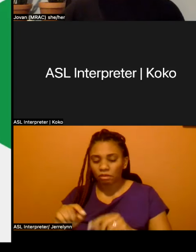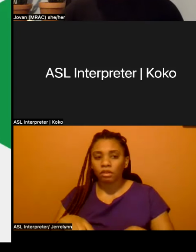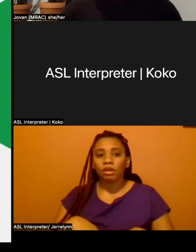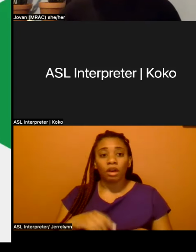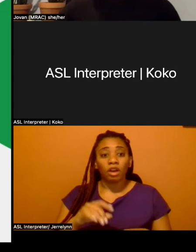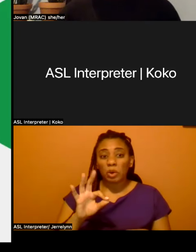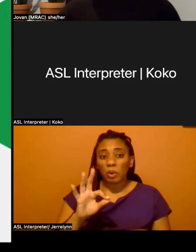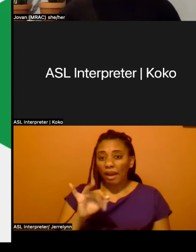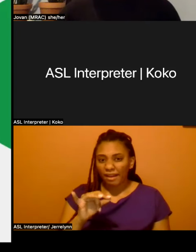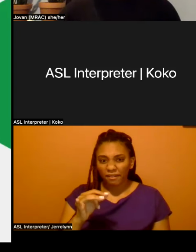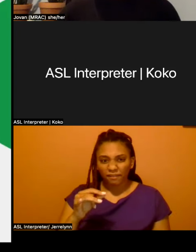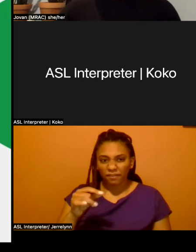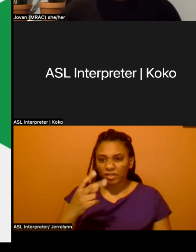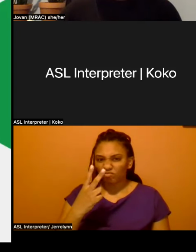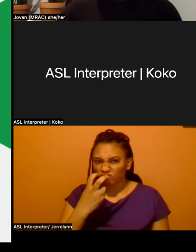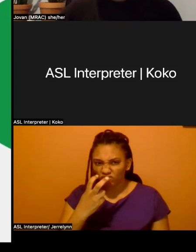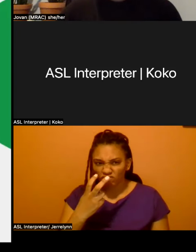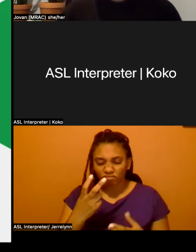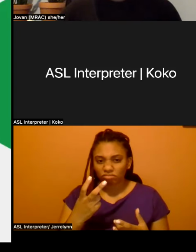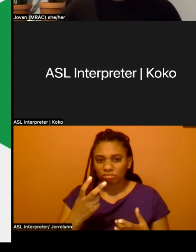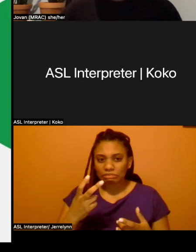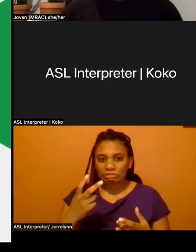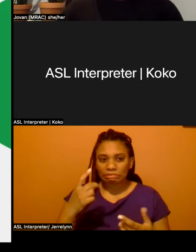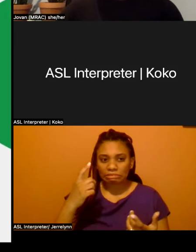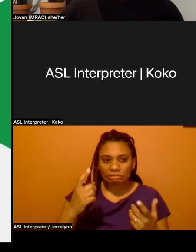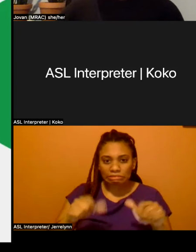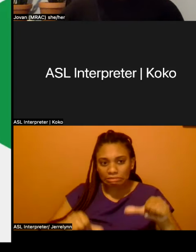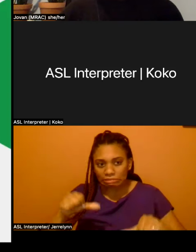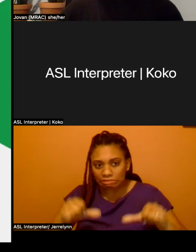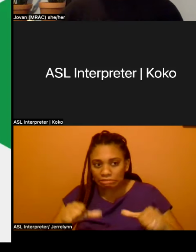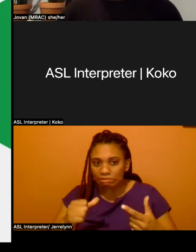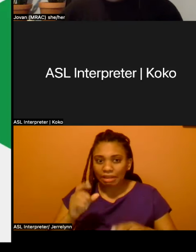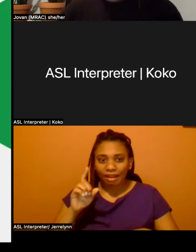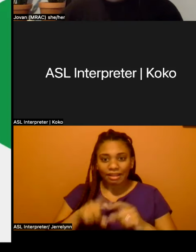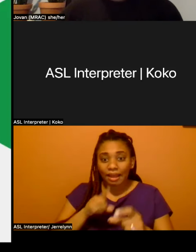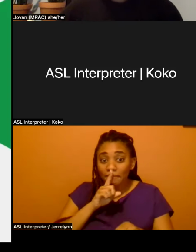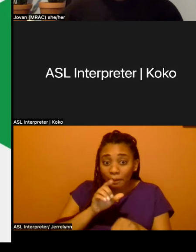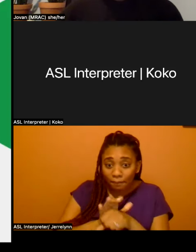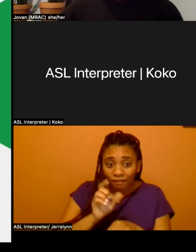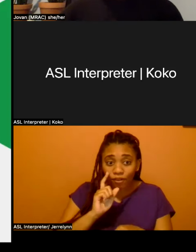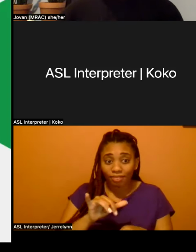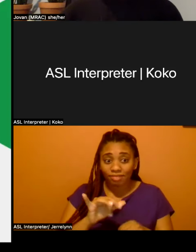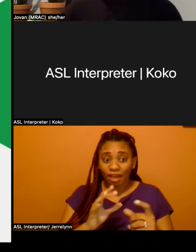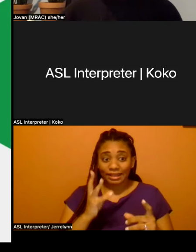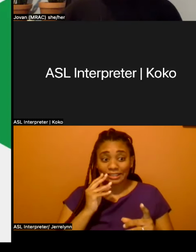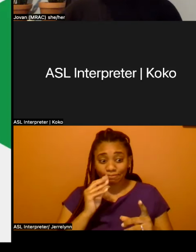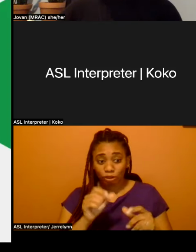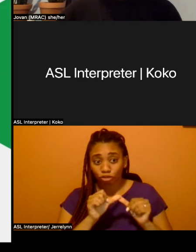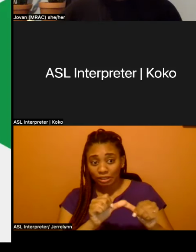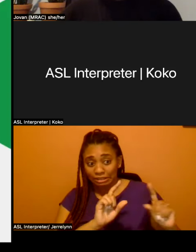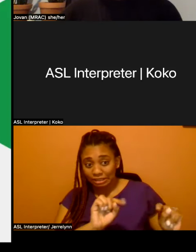your ability to commit to a cohort experience, or are not interested in expanding your artistic community,